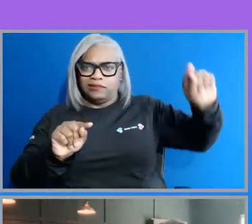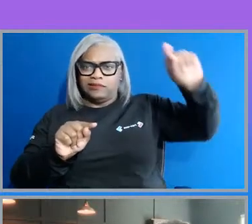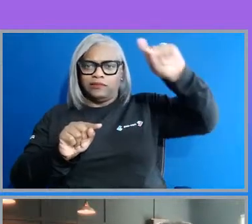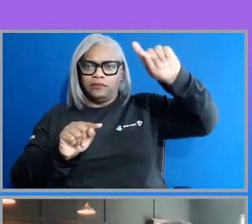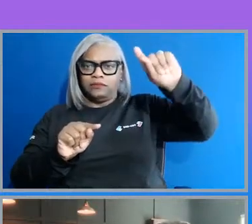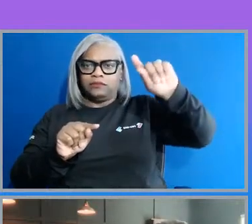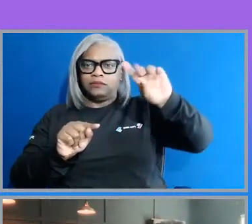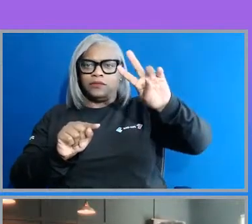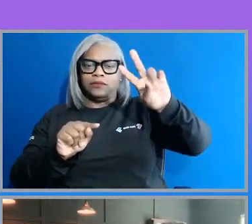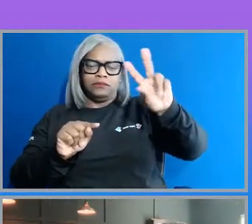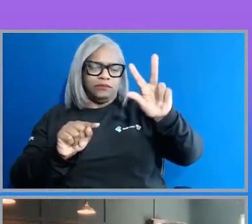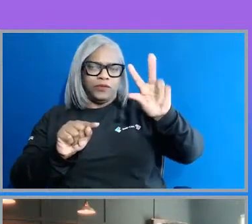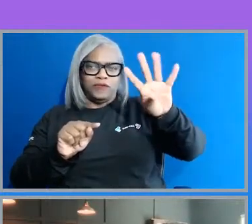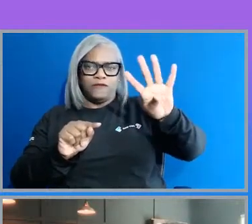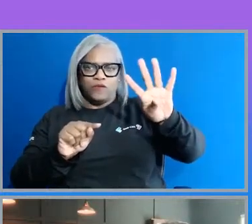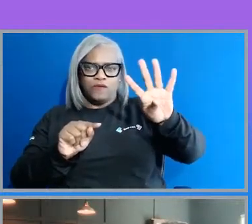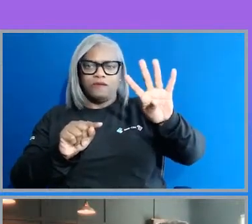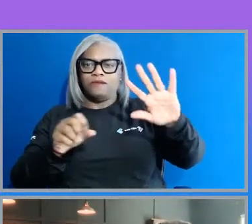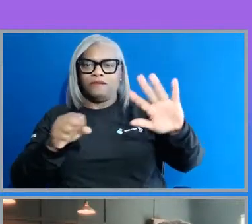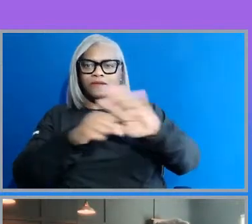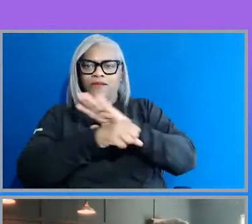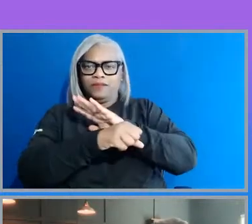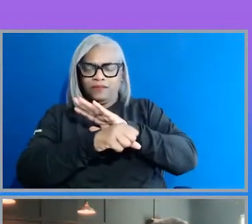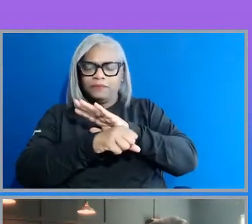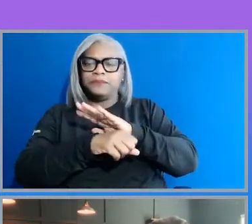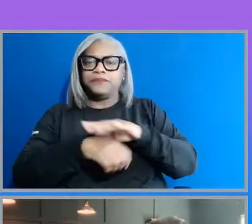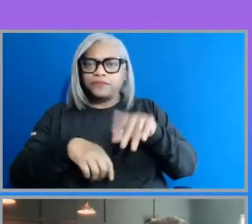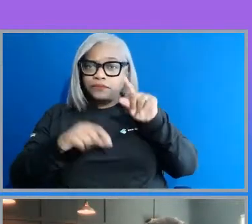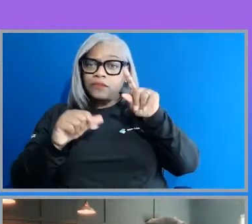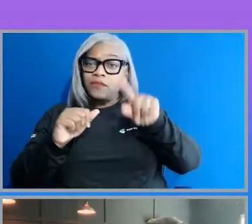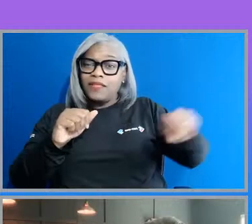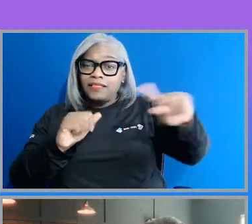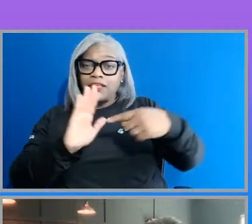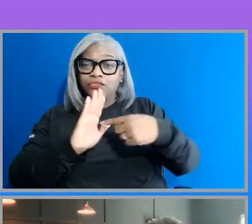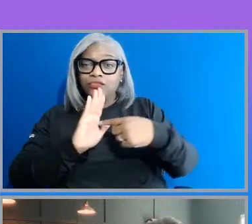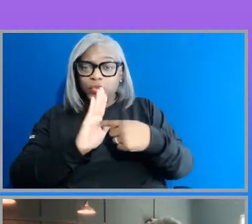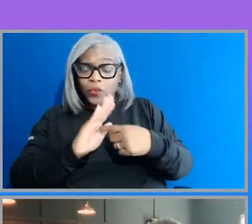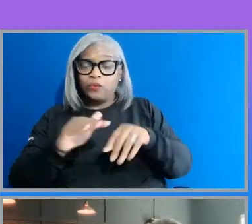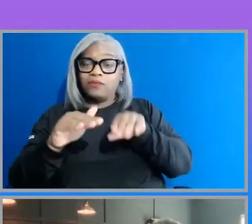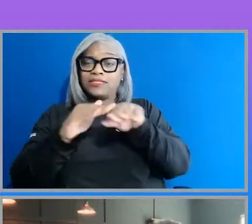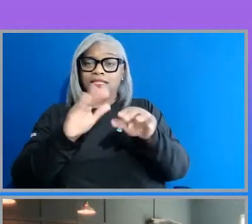circle. Knowing that this is communicating the accessibility